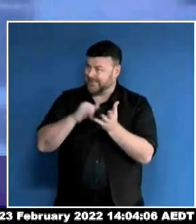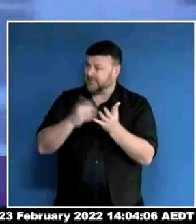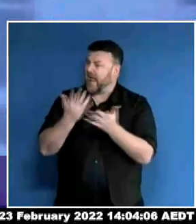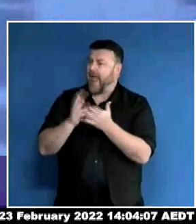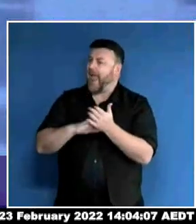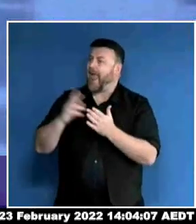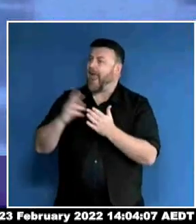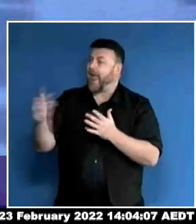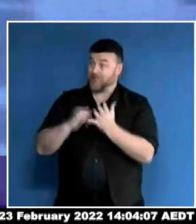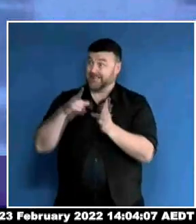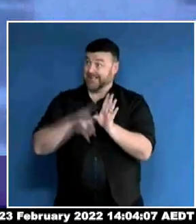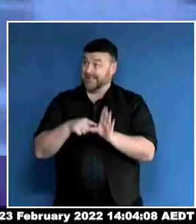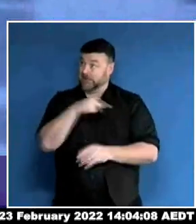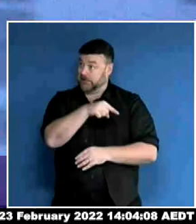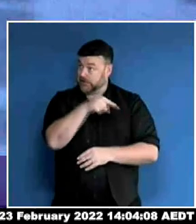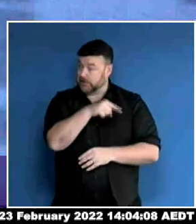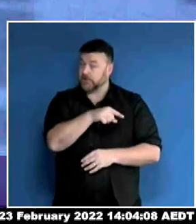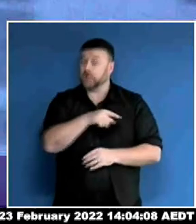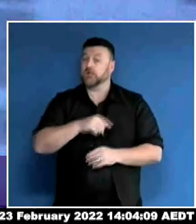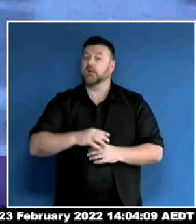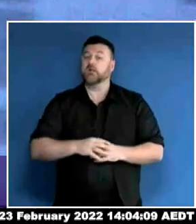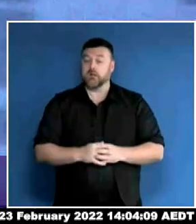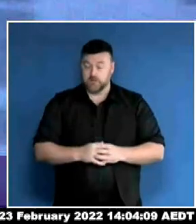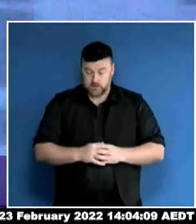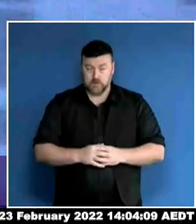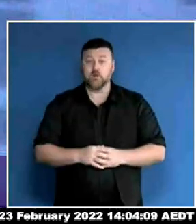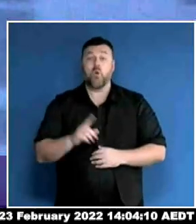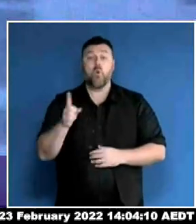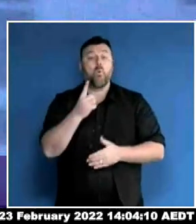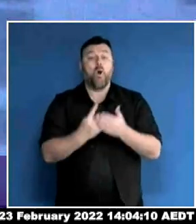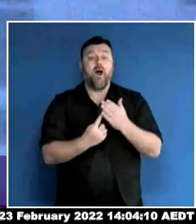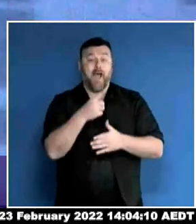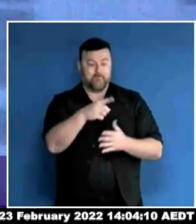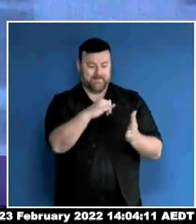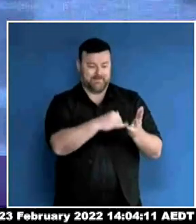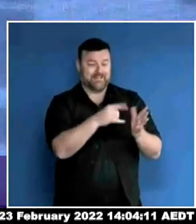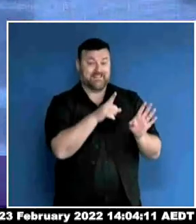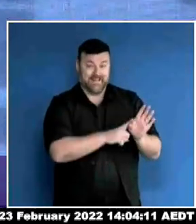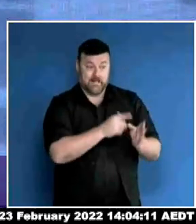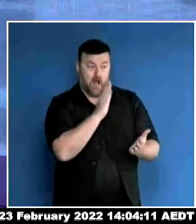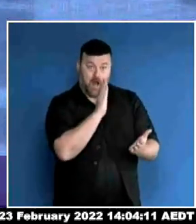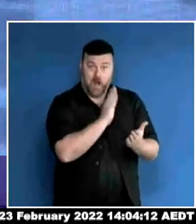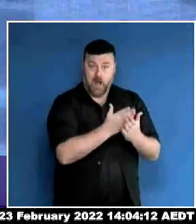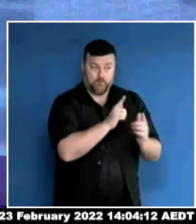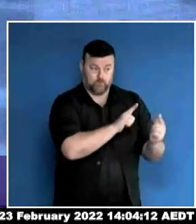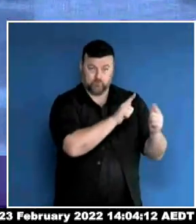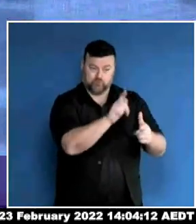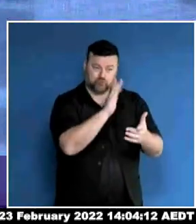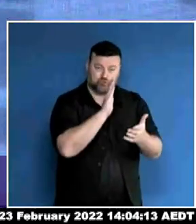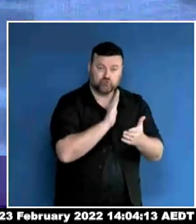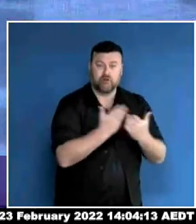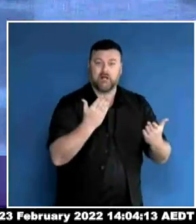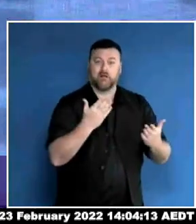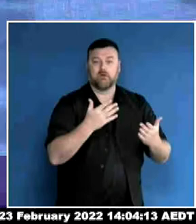participants went to a real established café for training and then the participants were